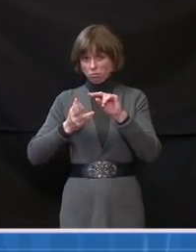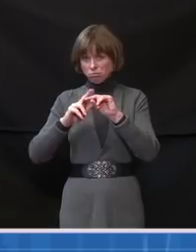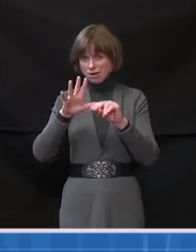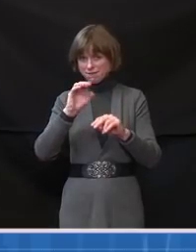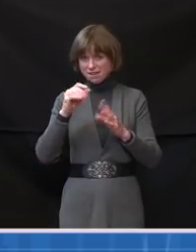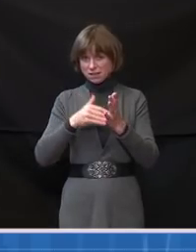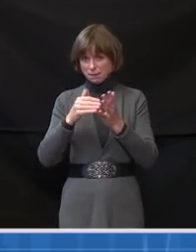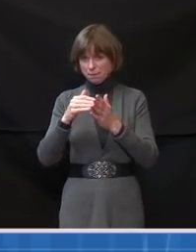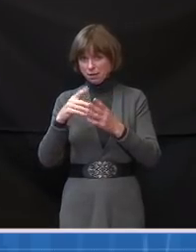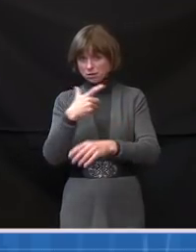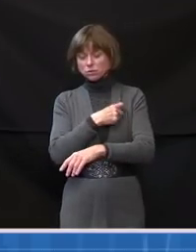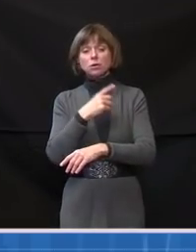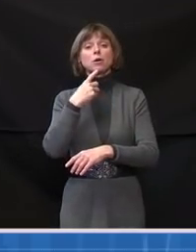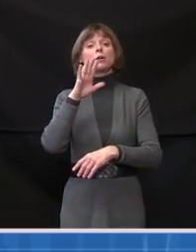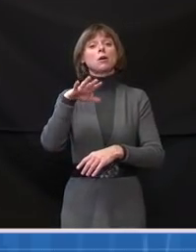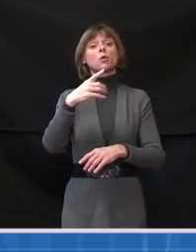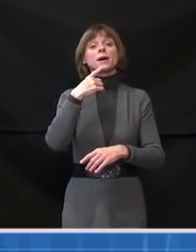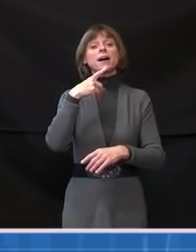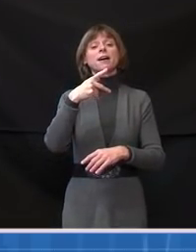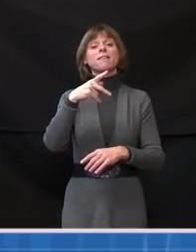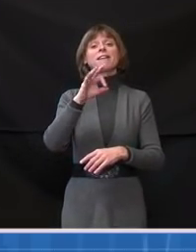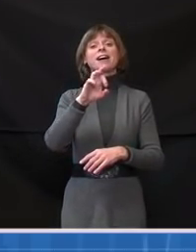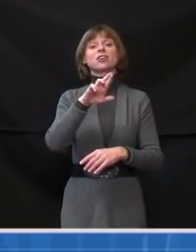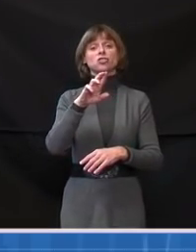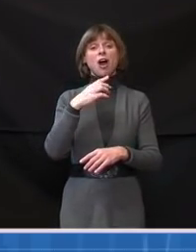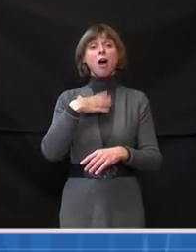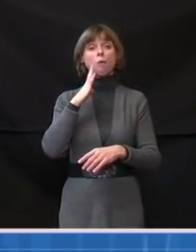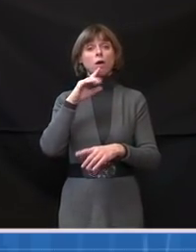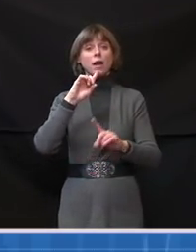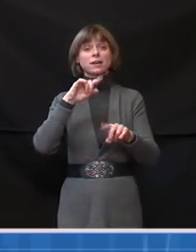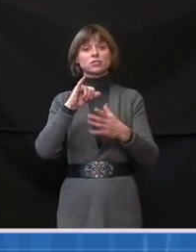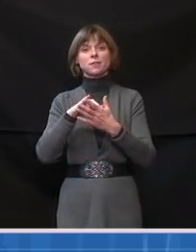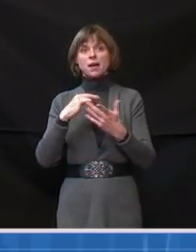Mr. Zients: Yeah, on the Pfizer piece -- I’ll take the second one first: Not to my knowledge whatsoever.